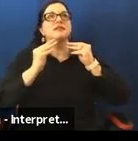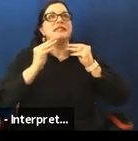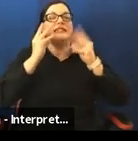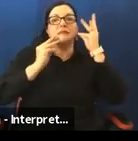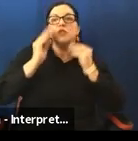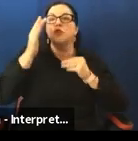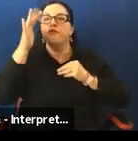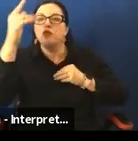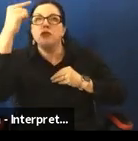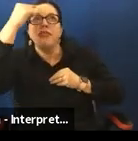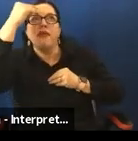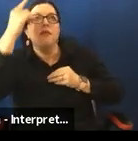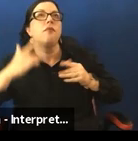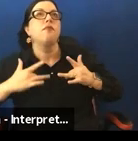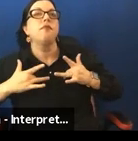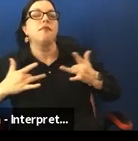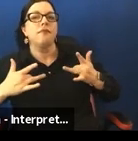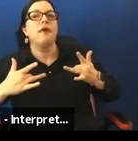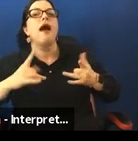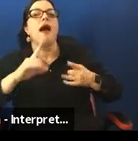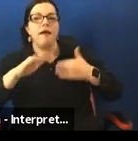Jason Williams: And so the last thing is connection. Are you a connection. Can you be a connection.